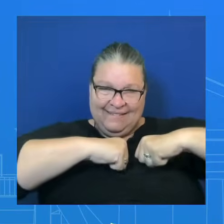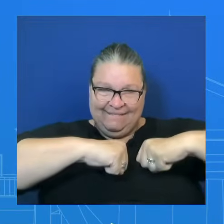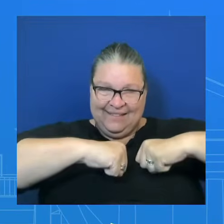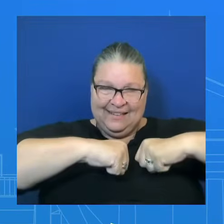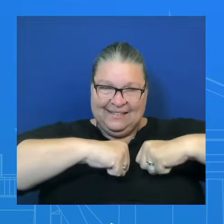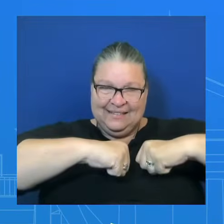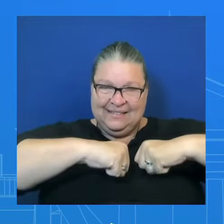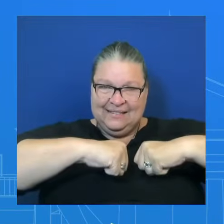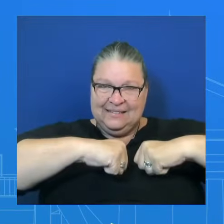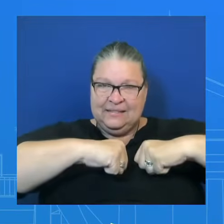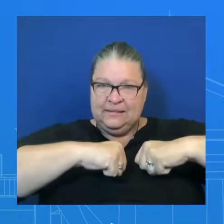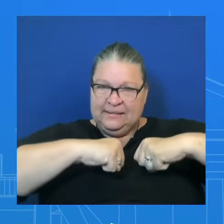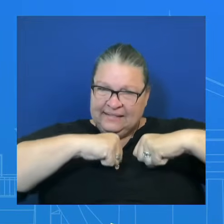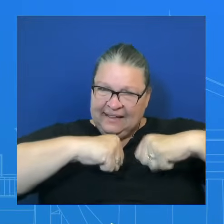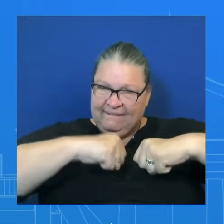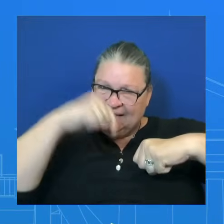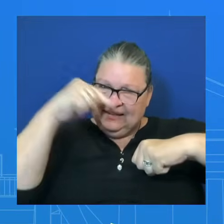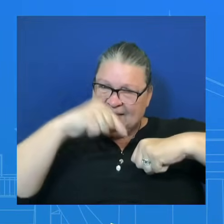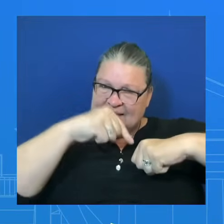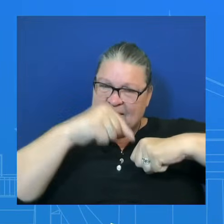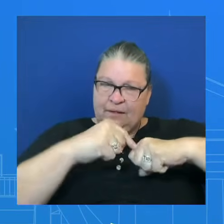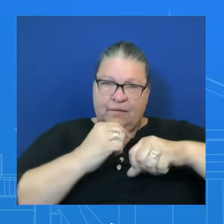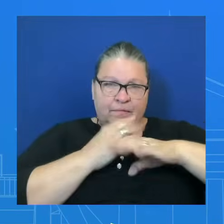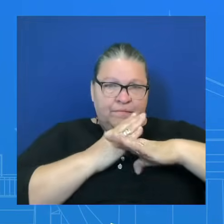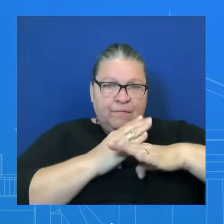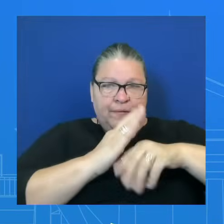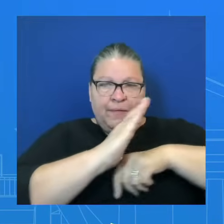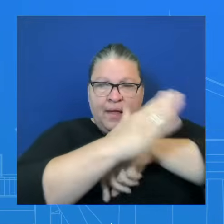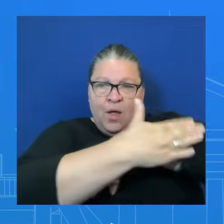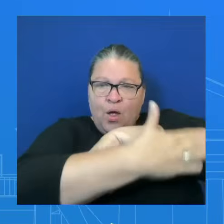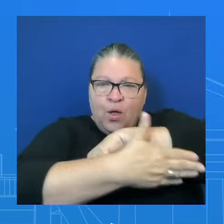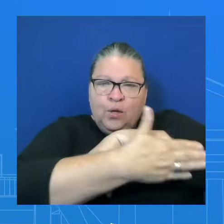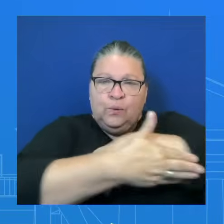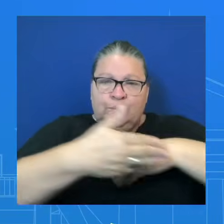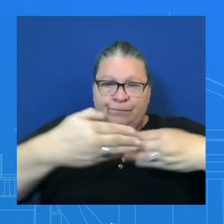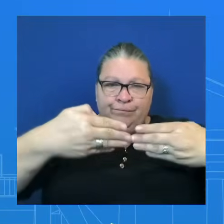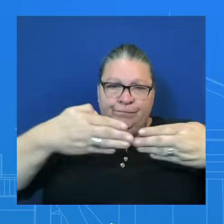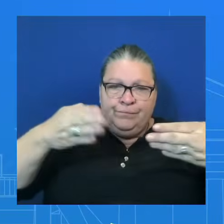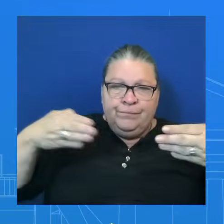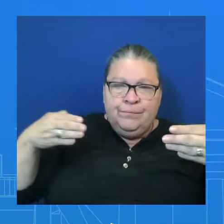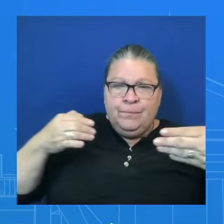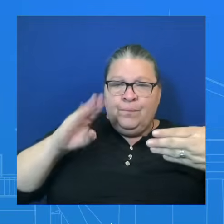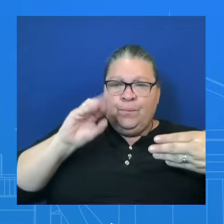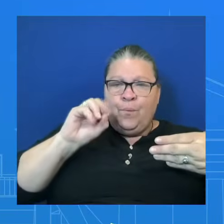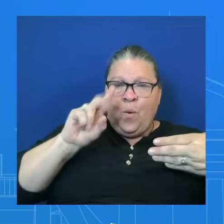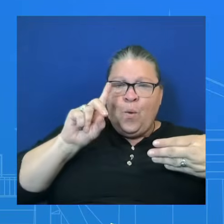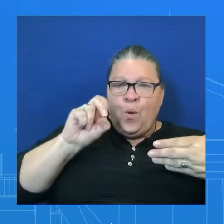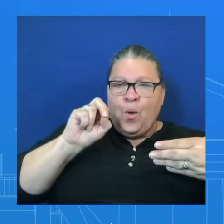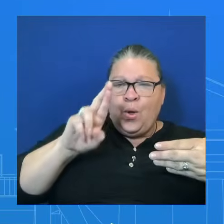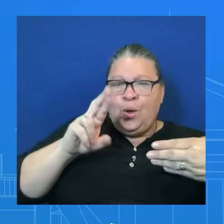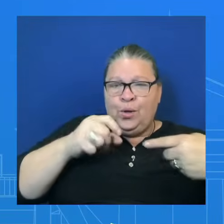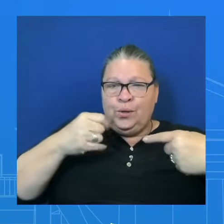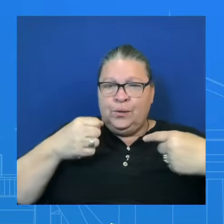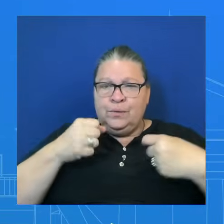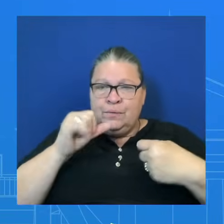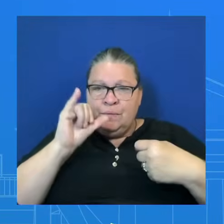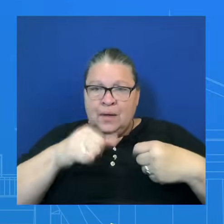That's what's been violated here by Mr. Putin and Russia. And that's what we're helping them get back: their independence, their territorial integrity.